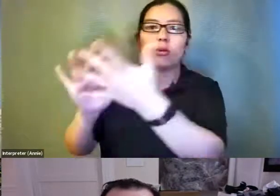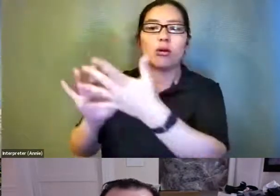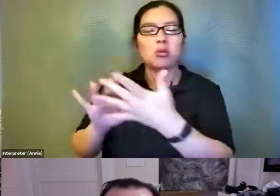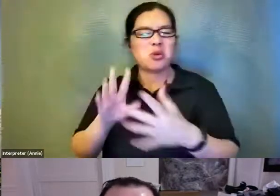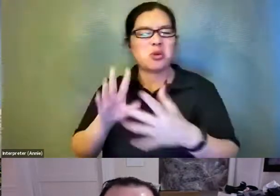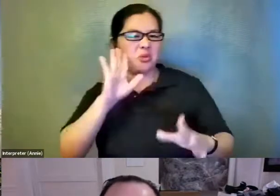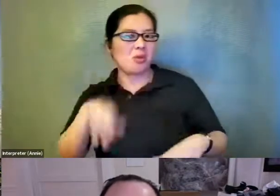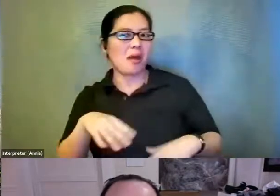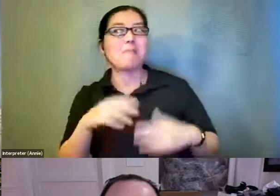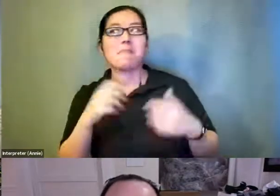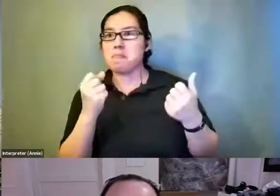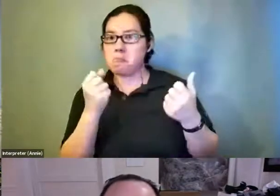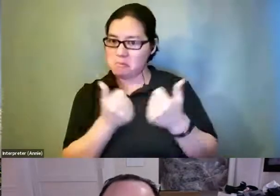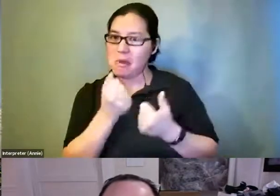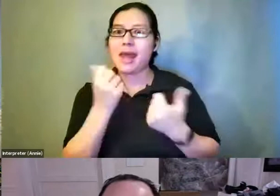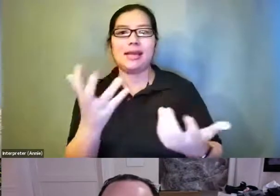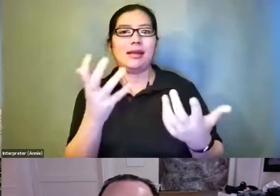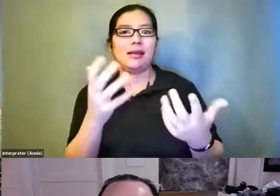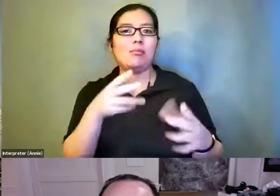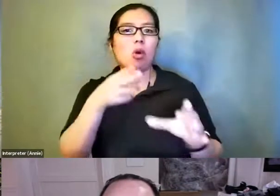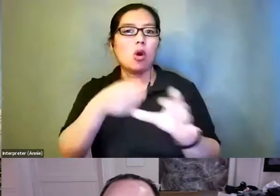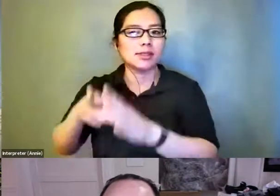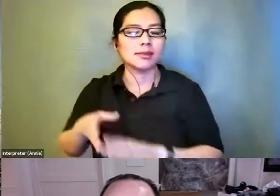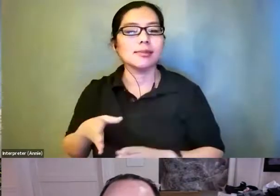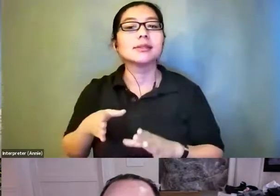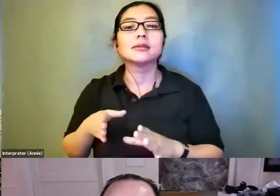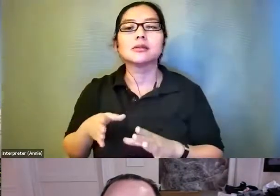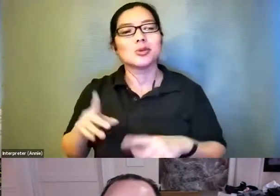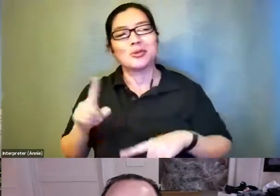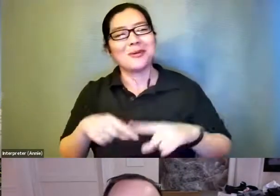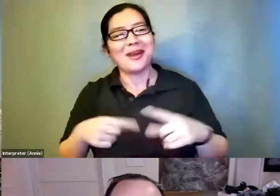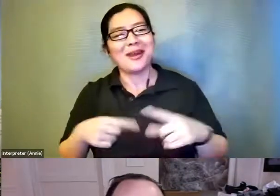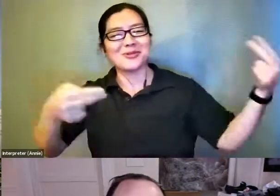participants who are not panelists today still have incredible